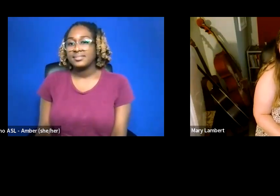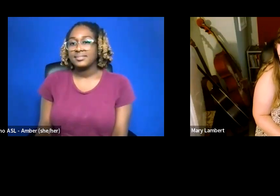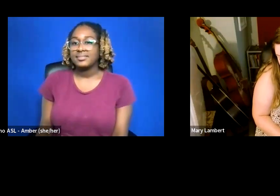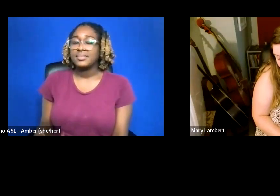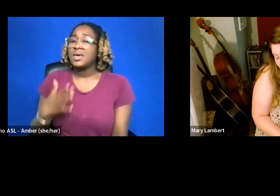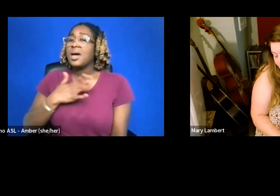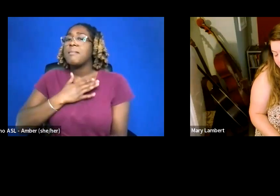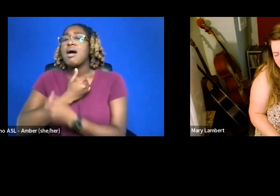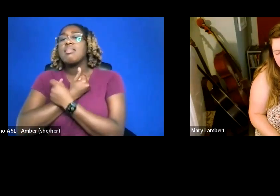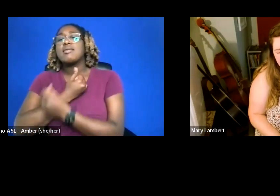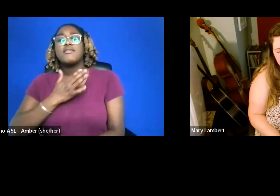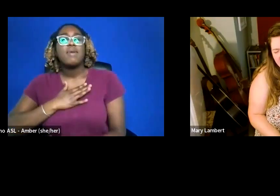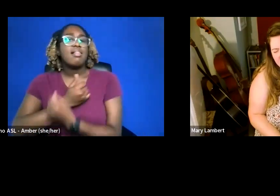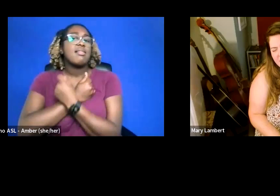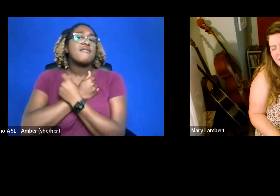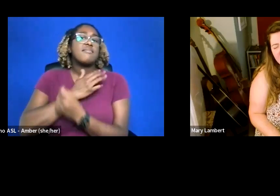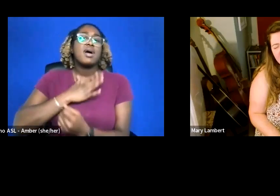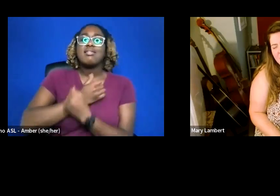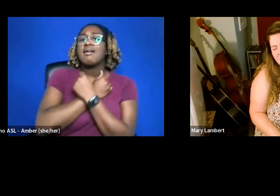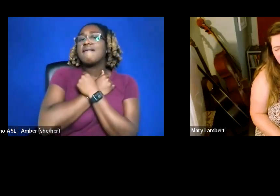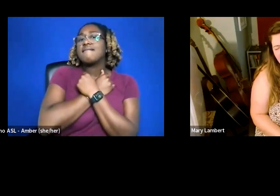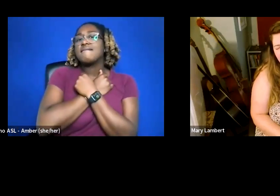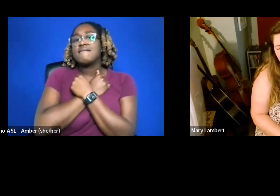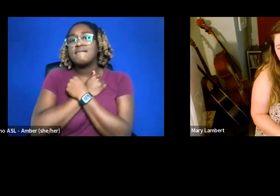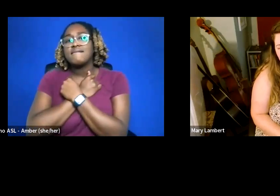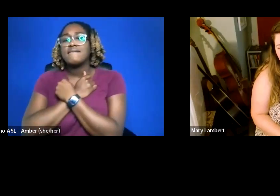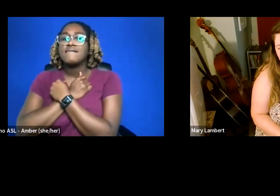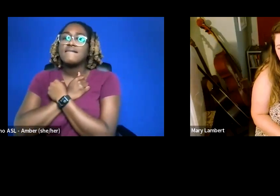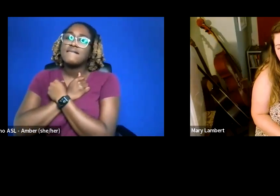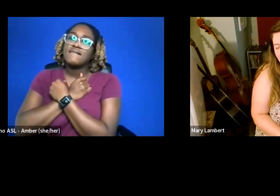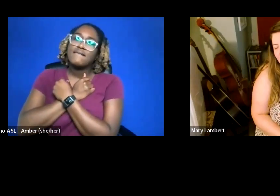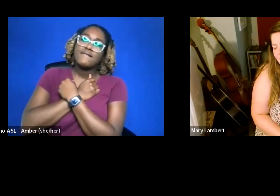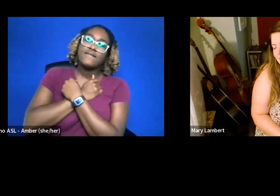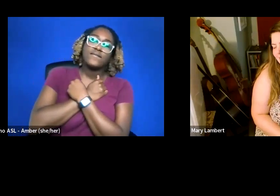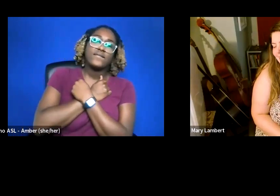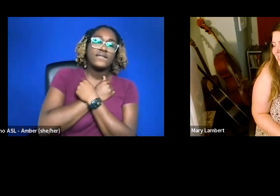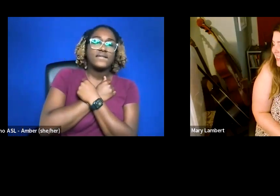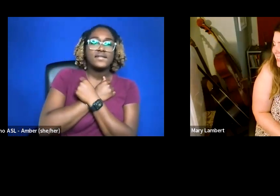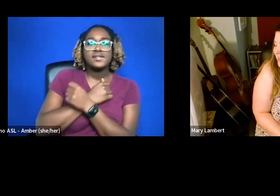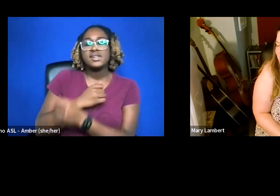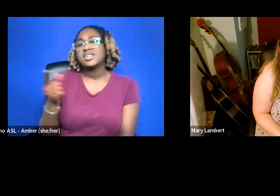My love, My love, My love, my love. Oh, she keeps me,